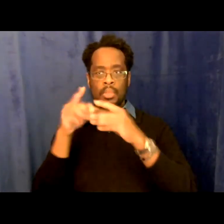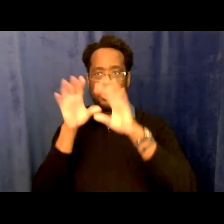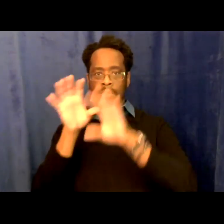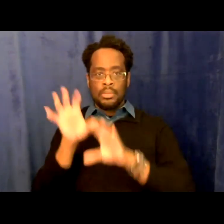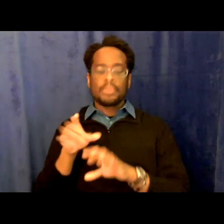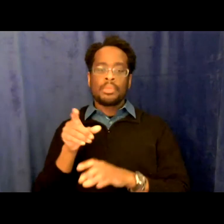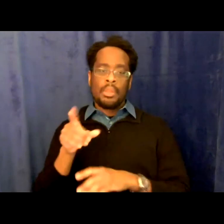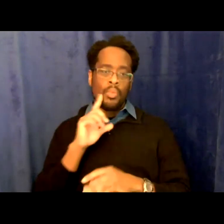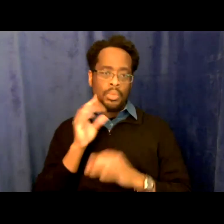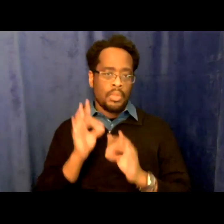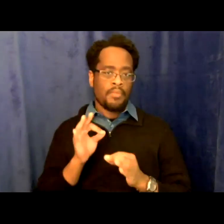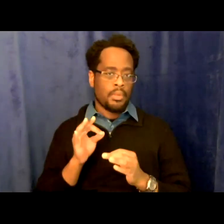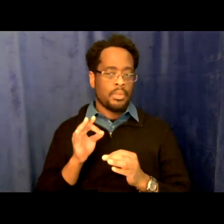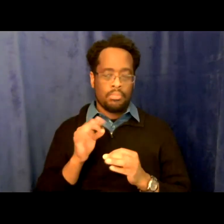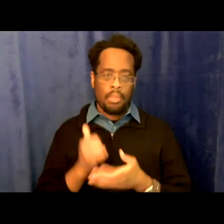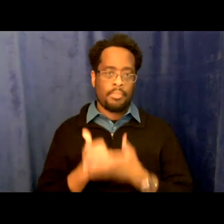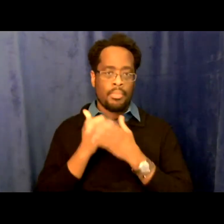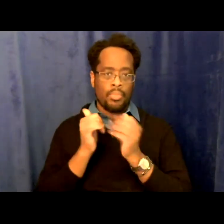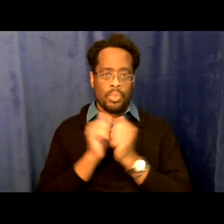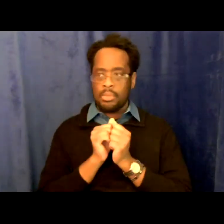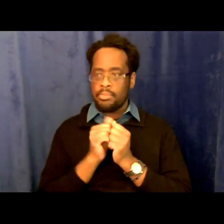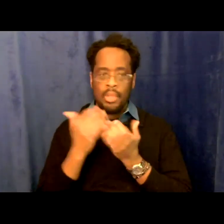things around not just necessarily in one place i think that's perfect